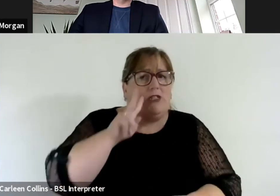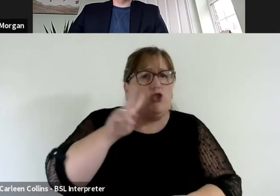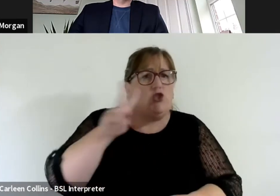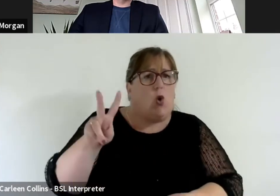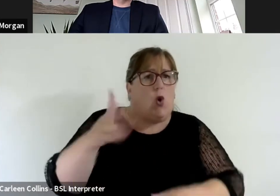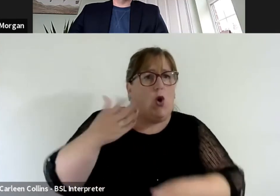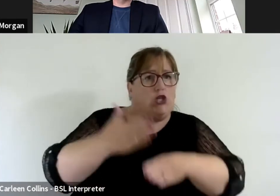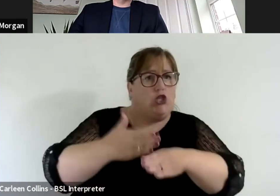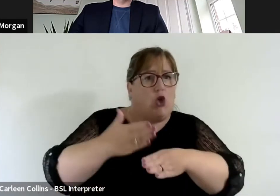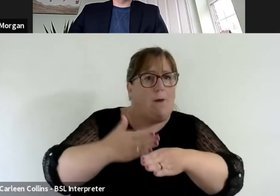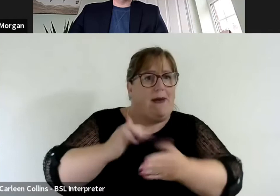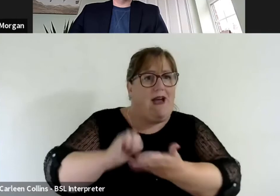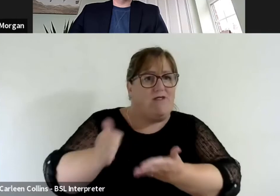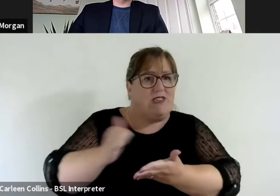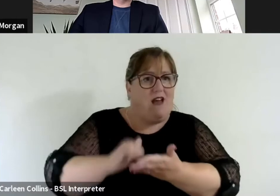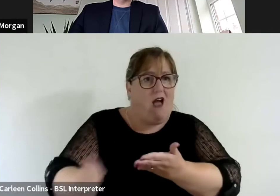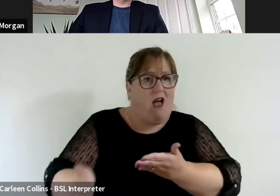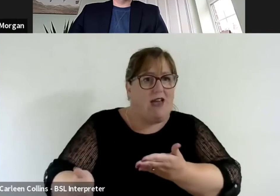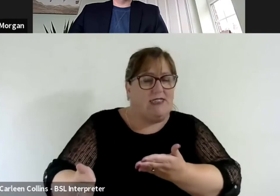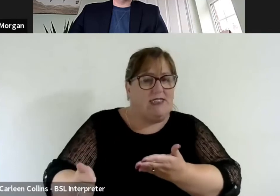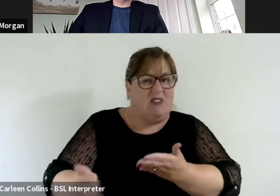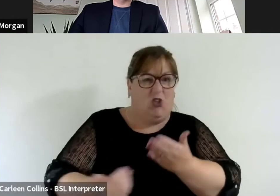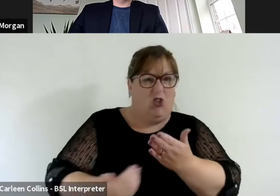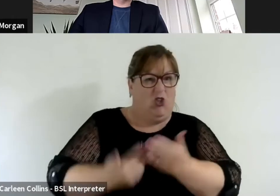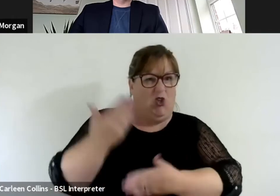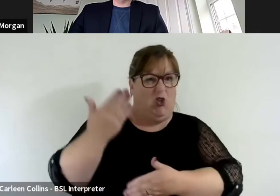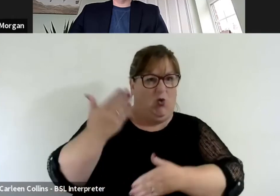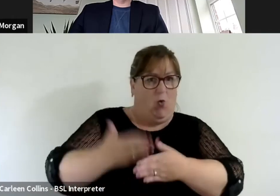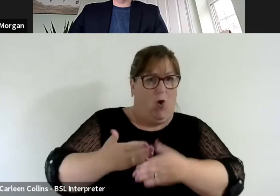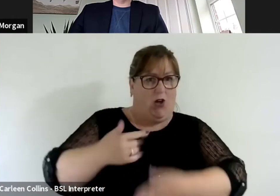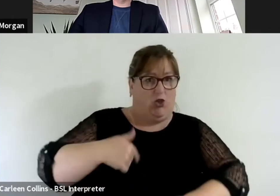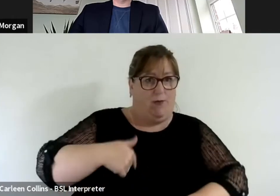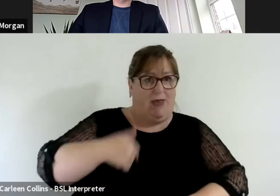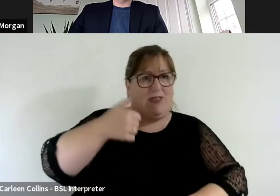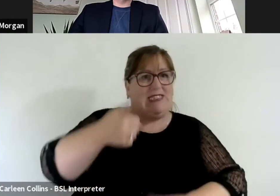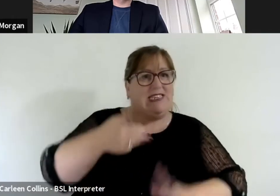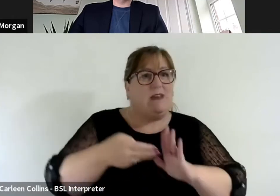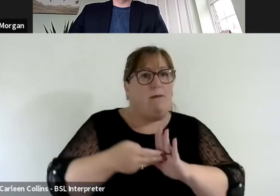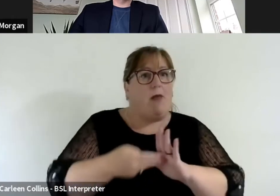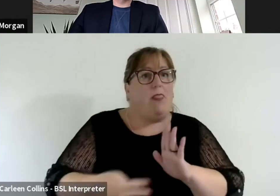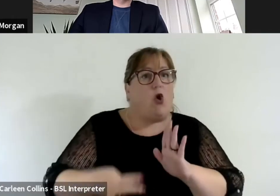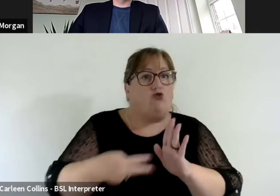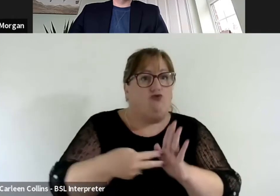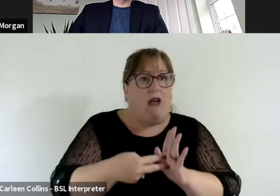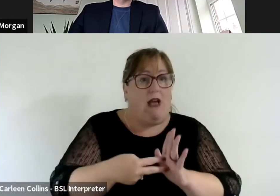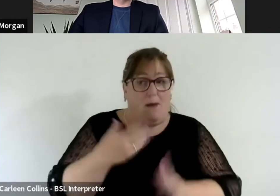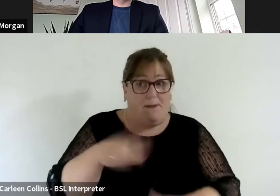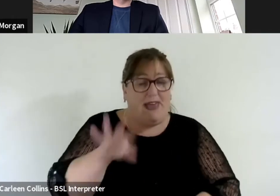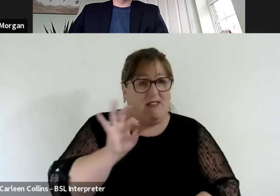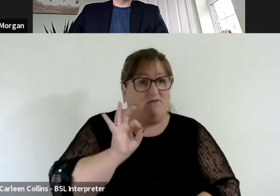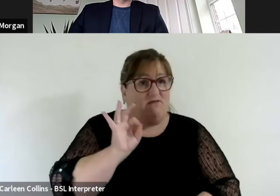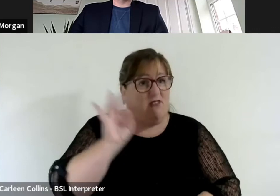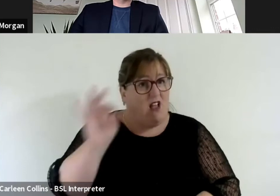I had children, I had mortgage to pay and needed to pay for my car because that was the only way I could get around.